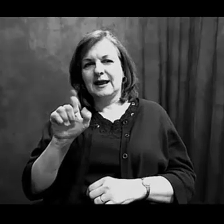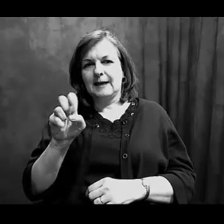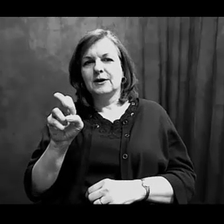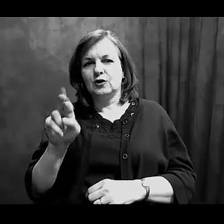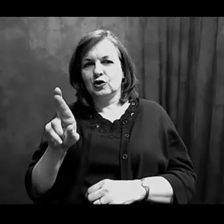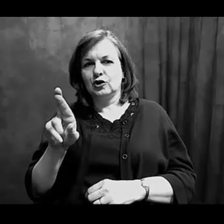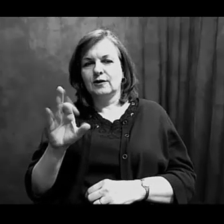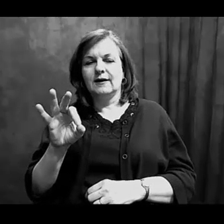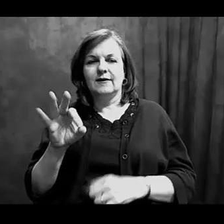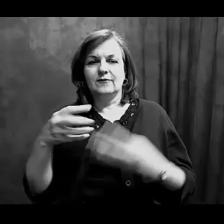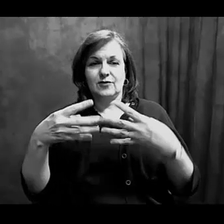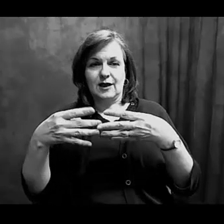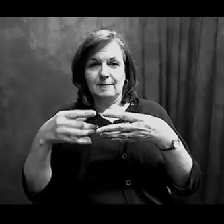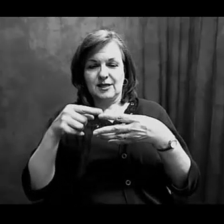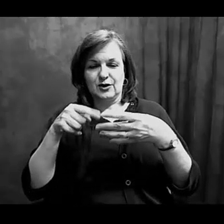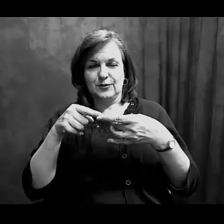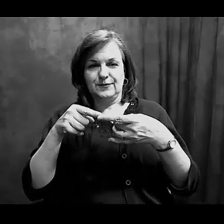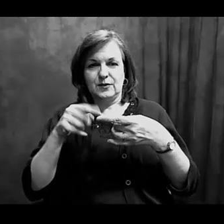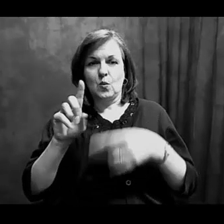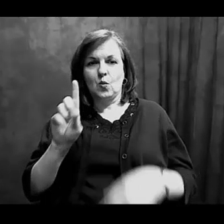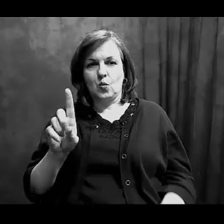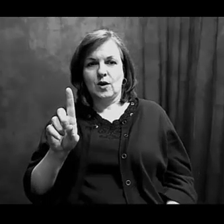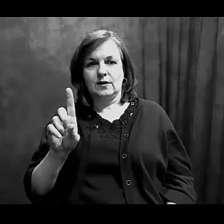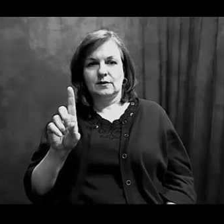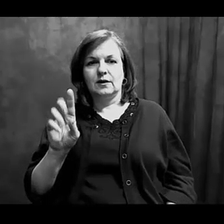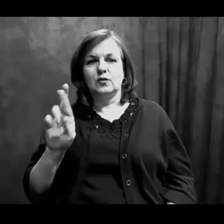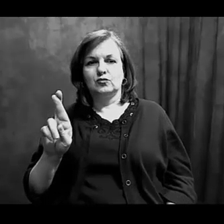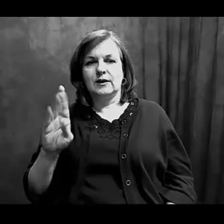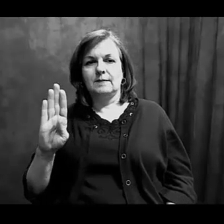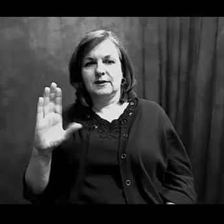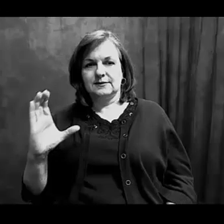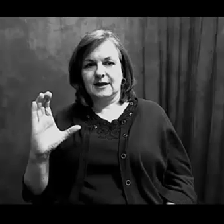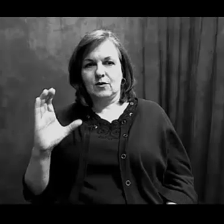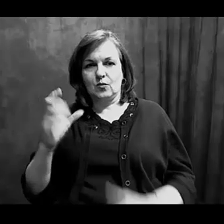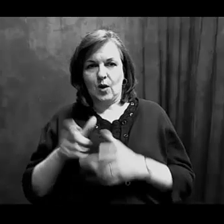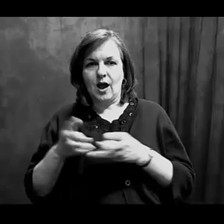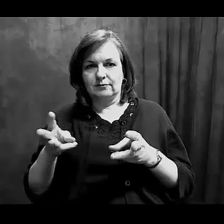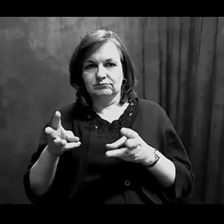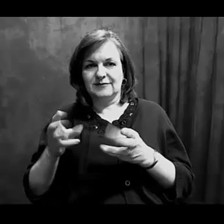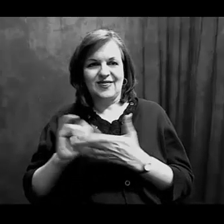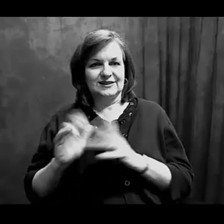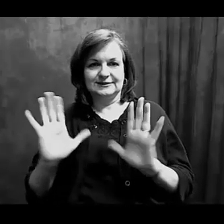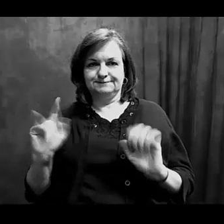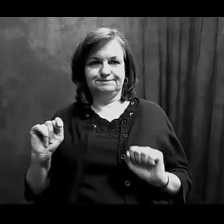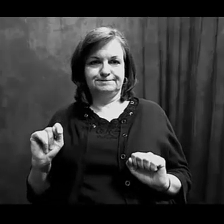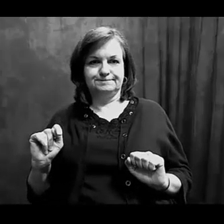of the capillary is one red blood cell thick that is it